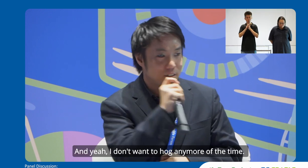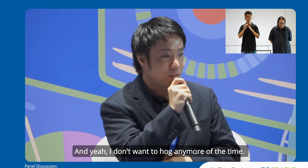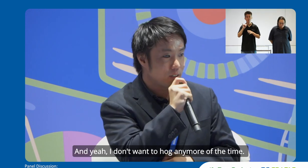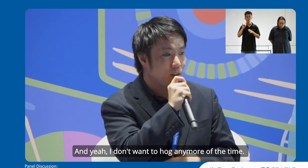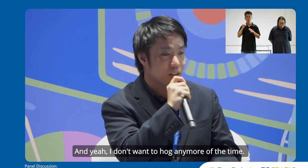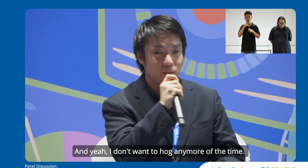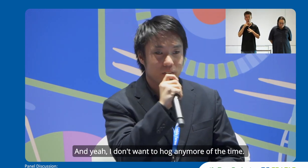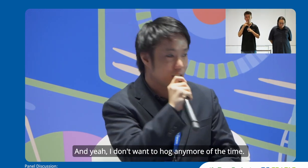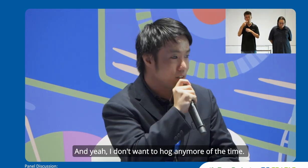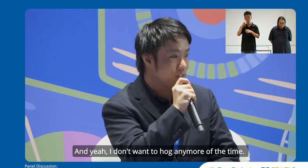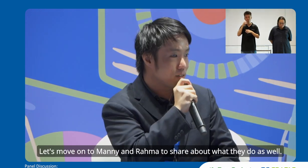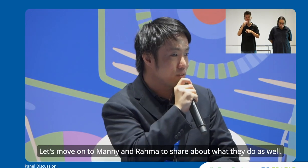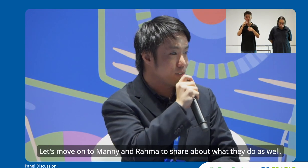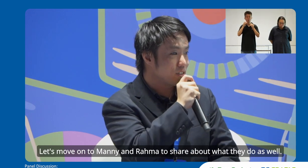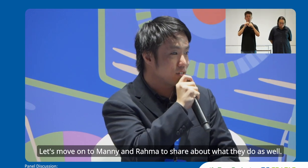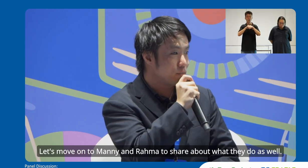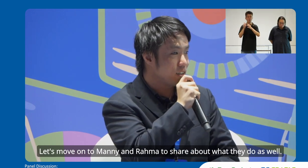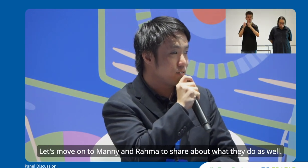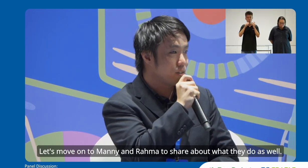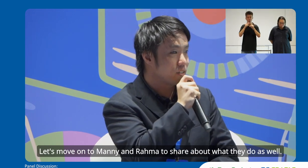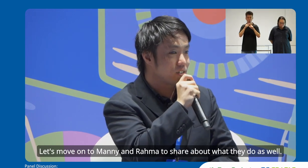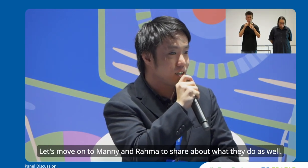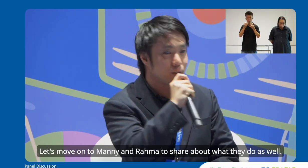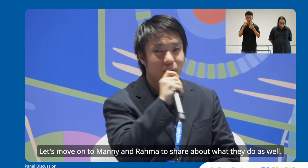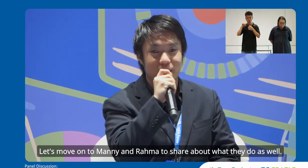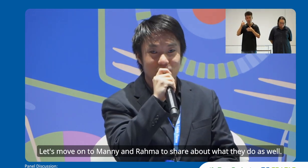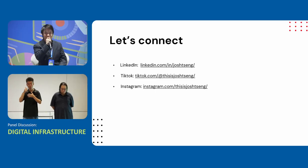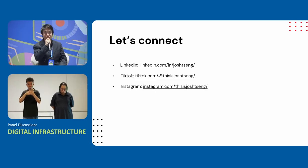want to hog anymore of the time let's uh move on to Manny and Rama to share about what they do as